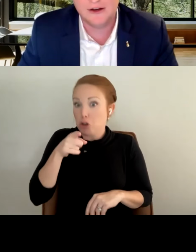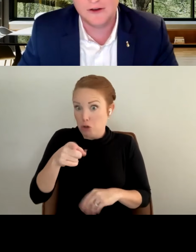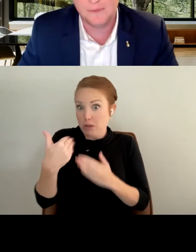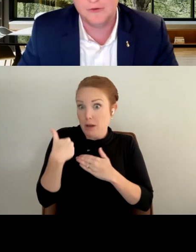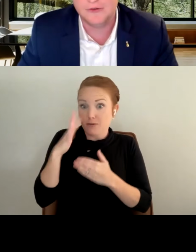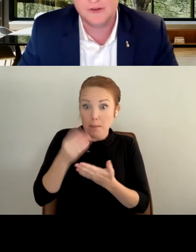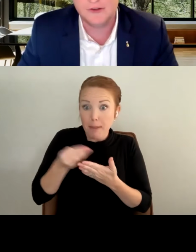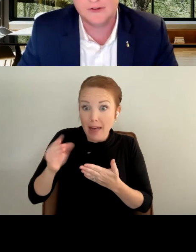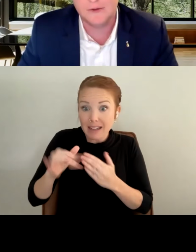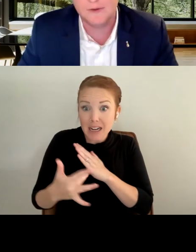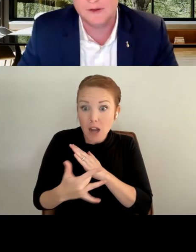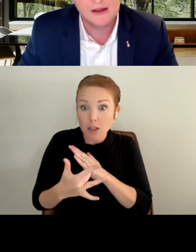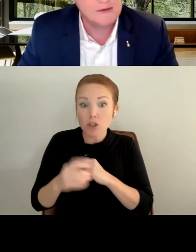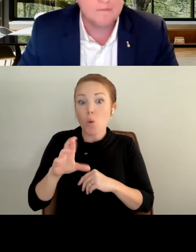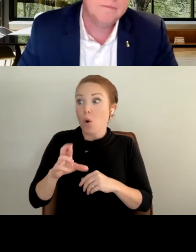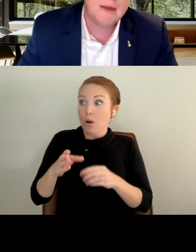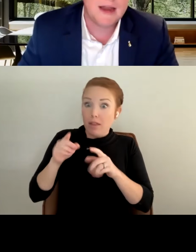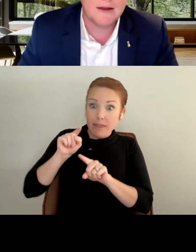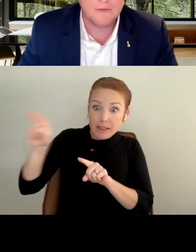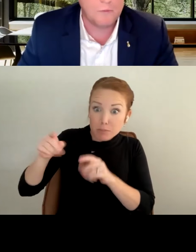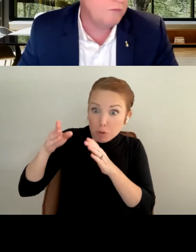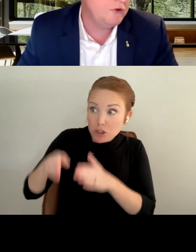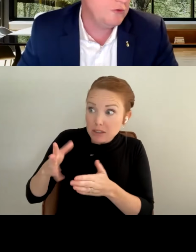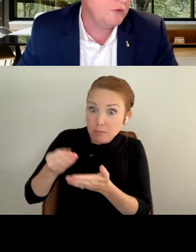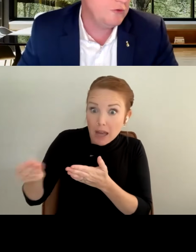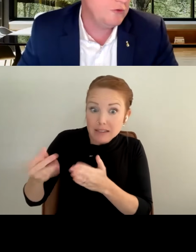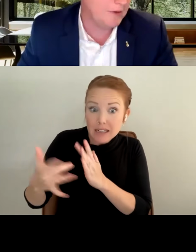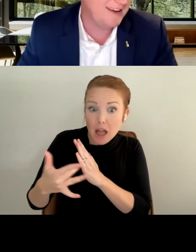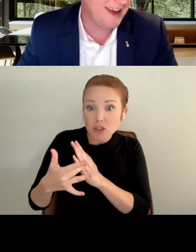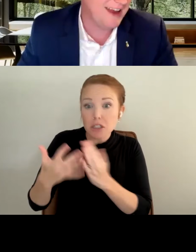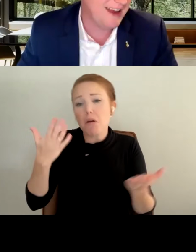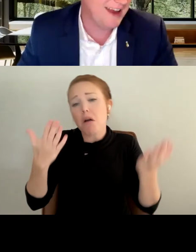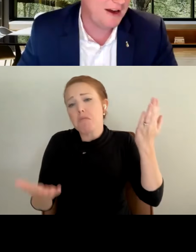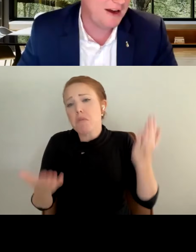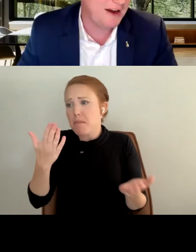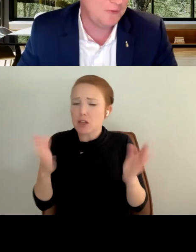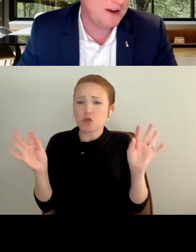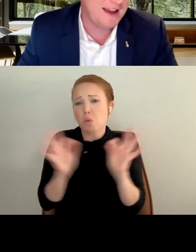or the person who sits next to you is, maybe not too problematic to ask, right there's free time